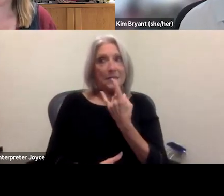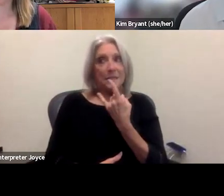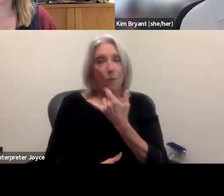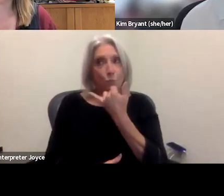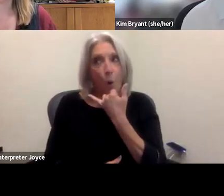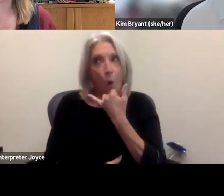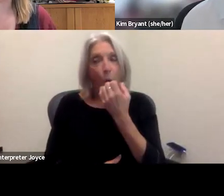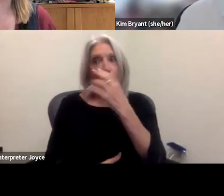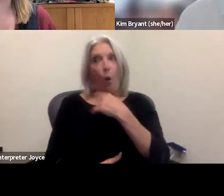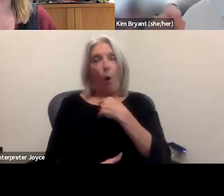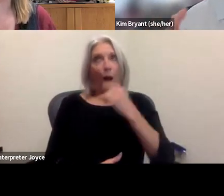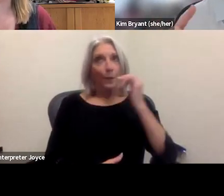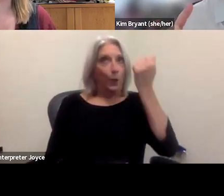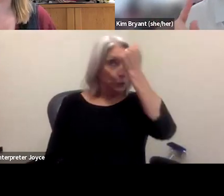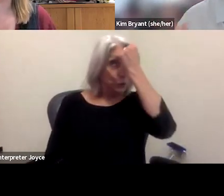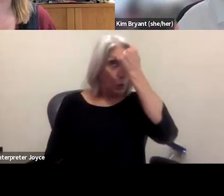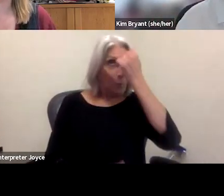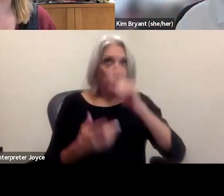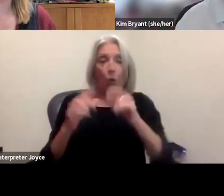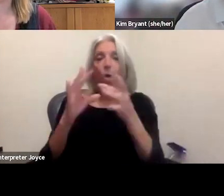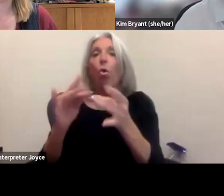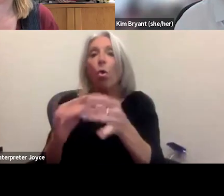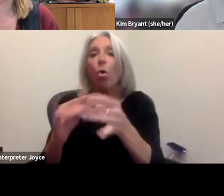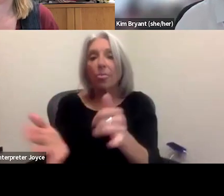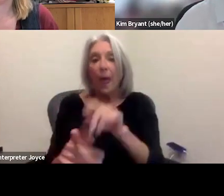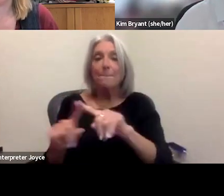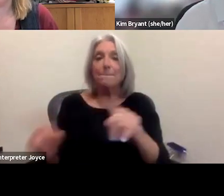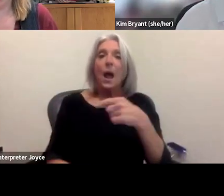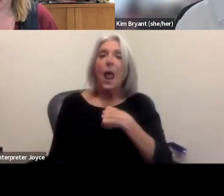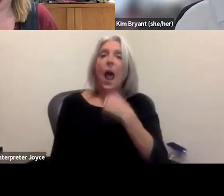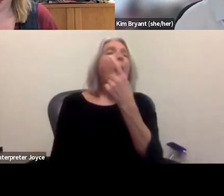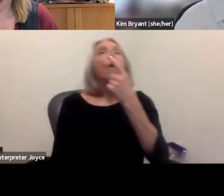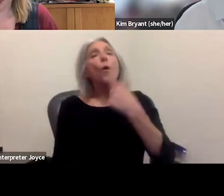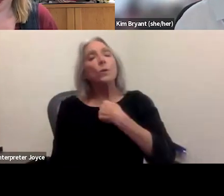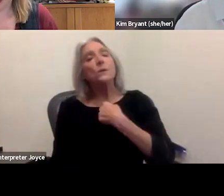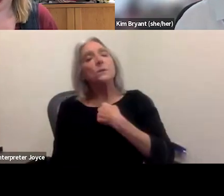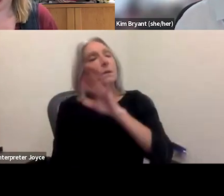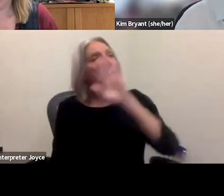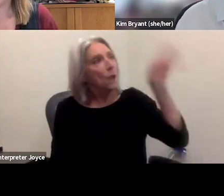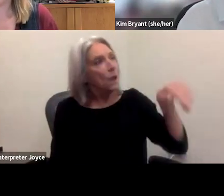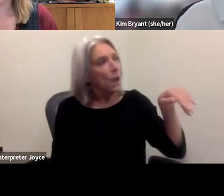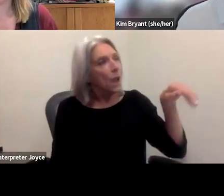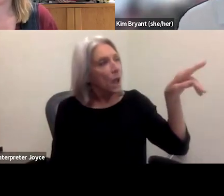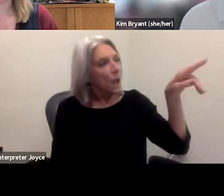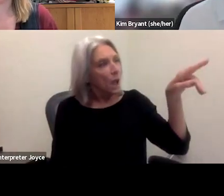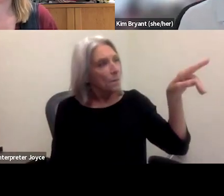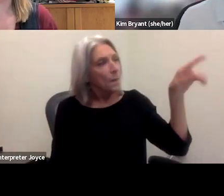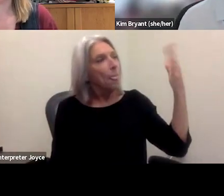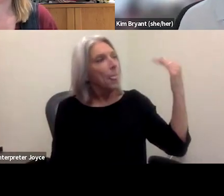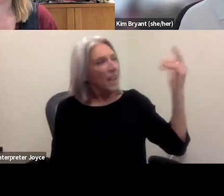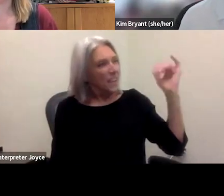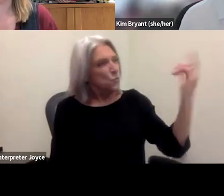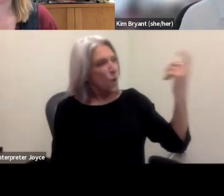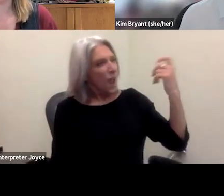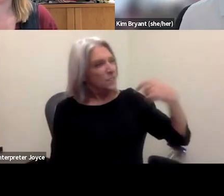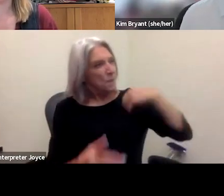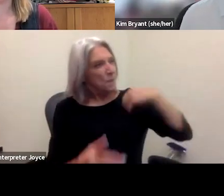and accessibility, but I turn around and ask them to ask that question in our public accessibility channel.